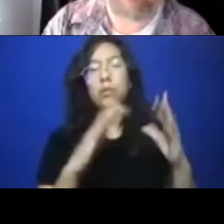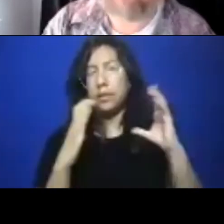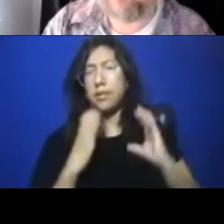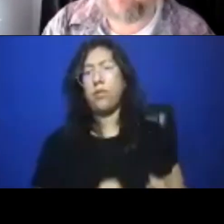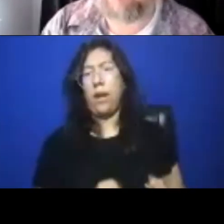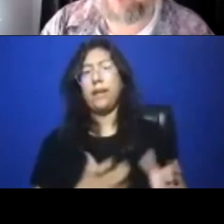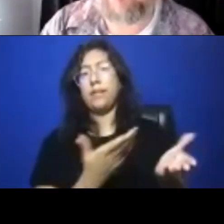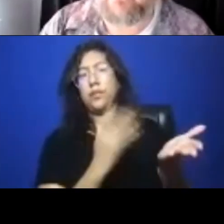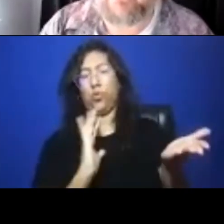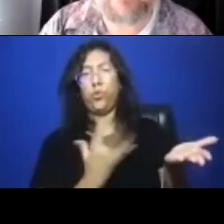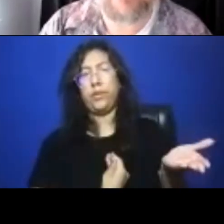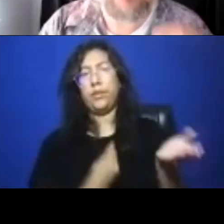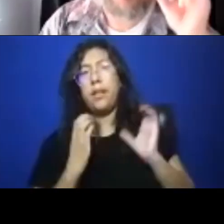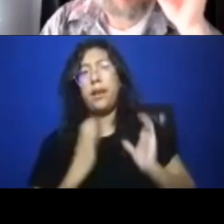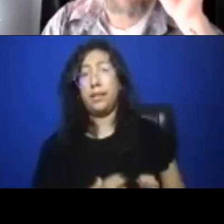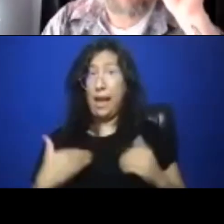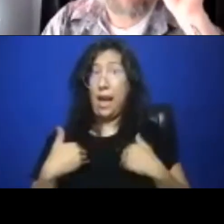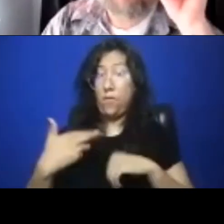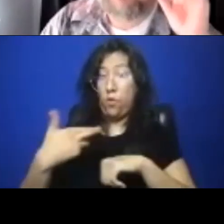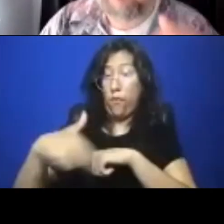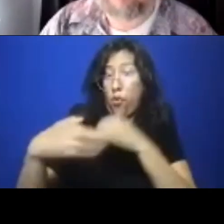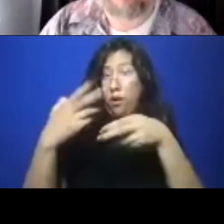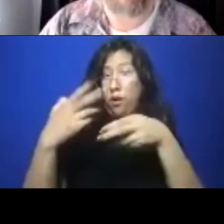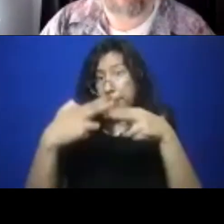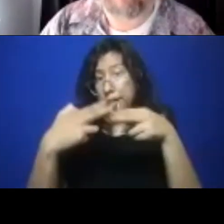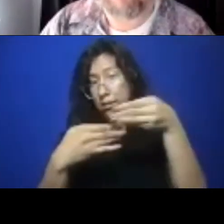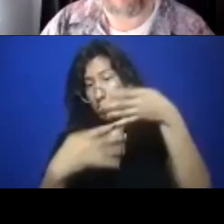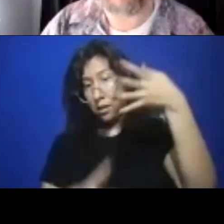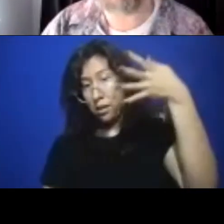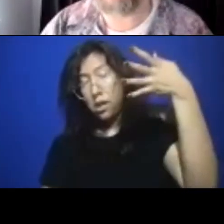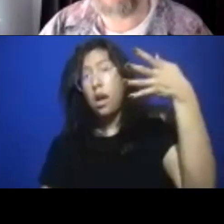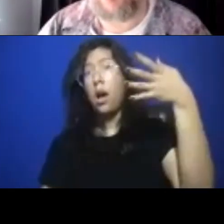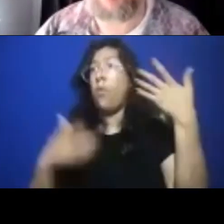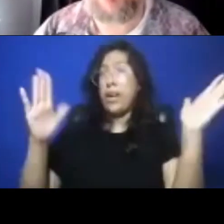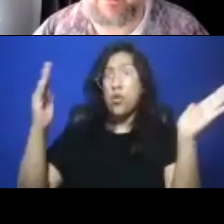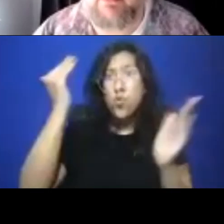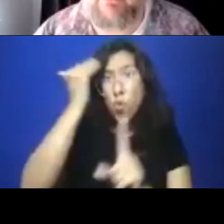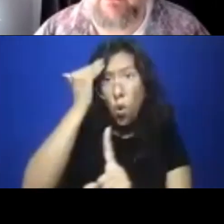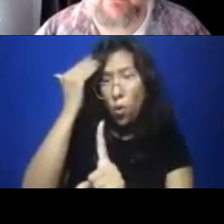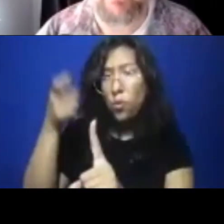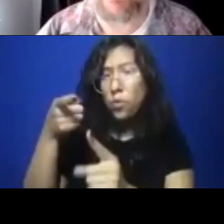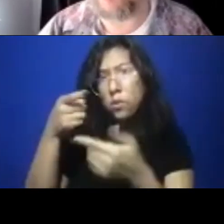So if we have a referral list, have we vetted our referral list? Do we know who's on our referral list?